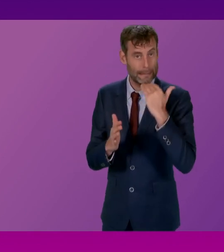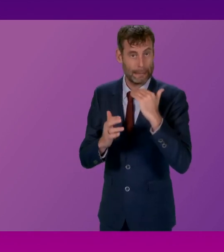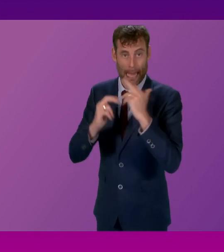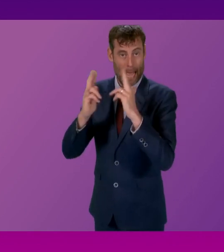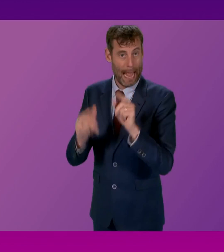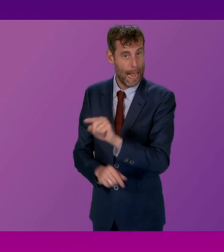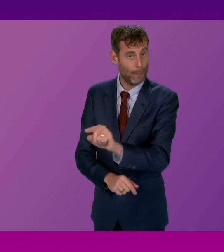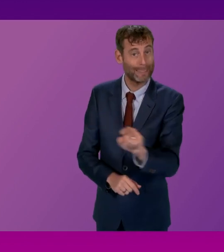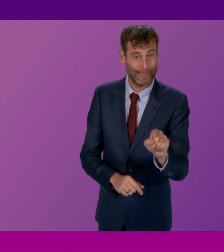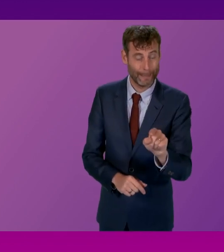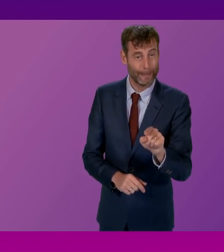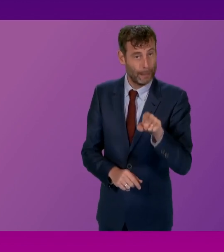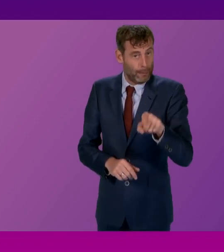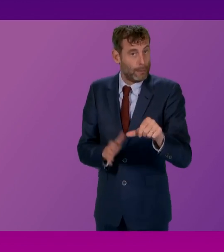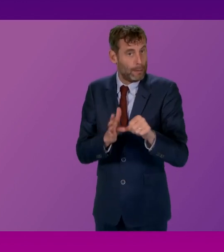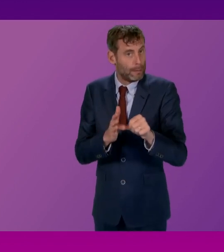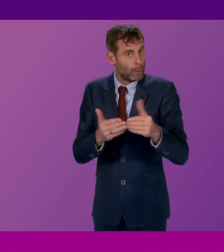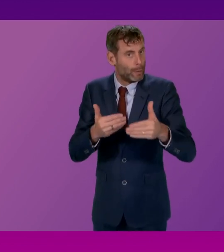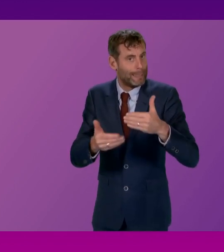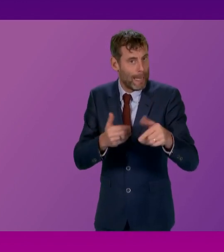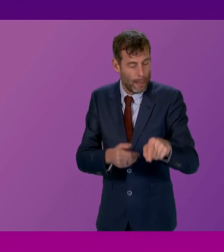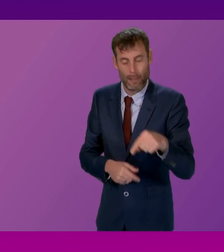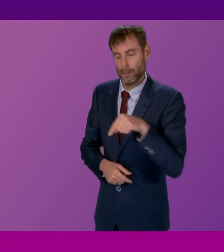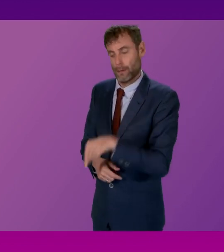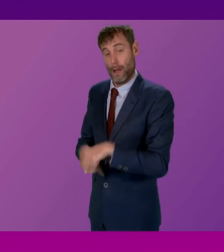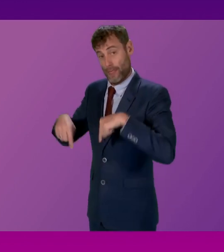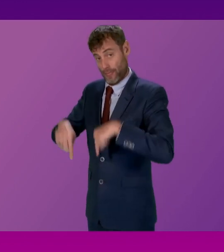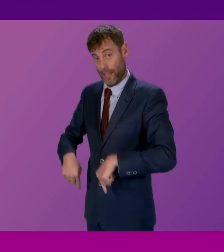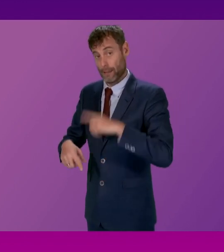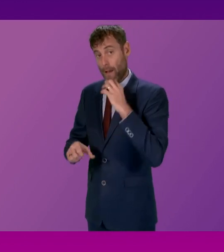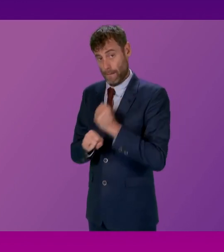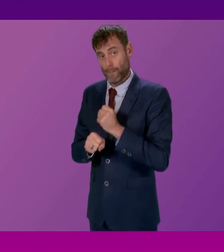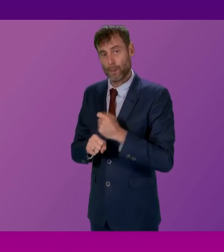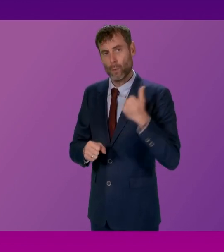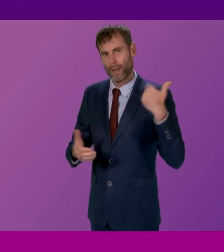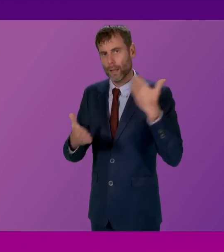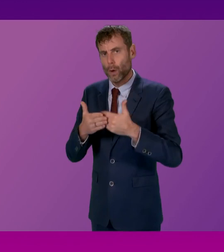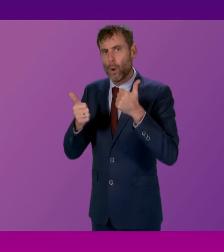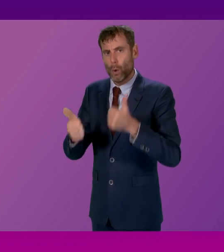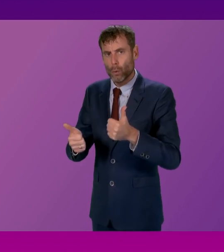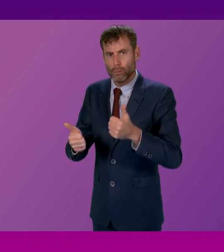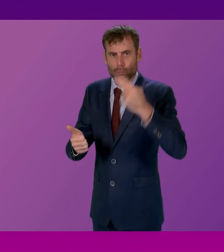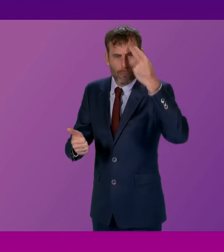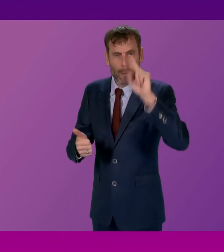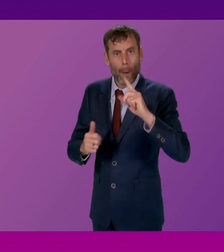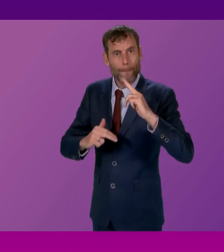That is why the Government has a very good track record of not just building houses, but building socially affordable houses.